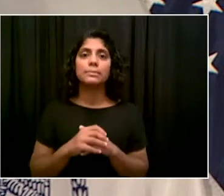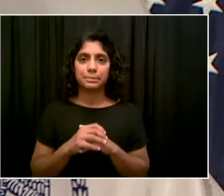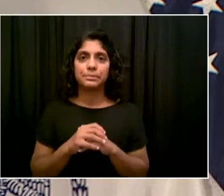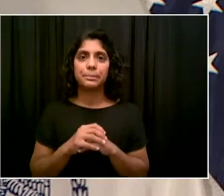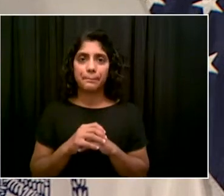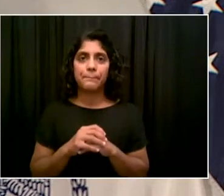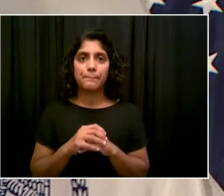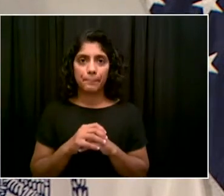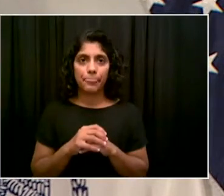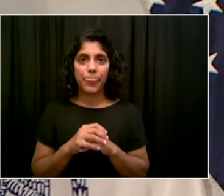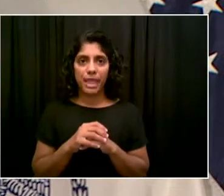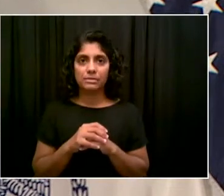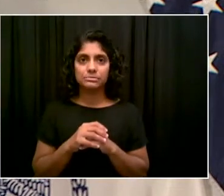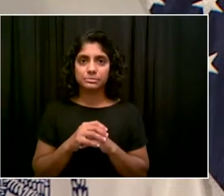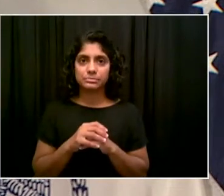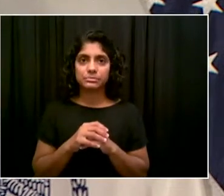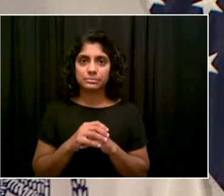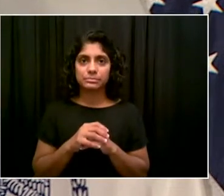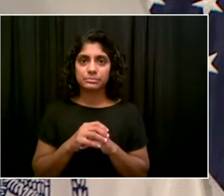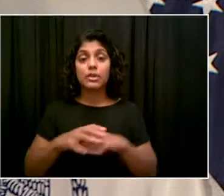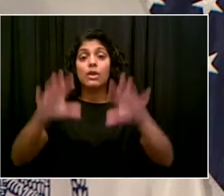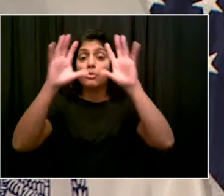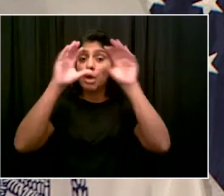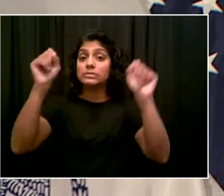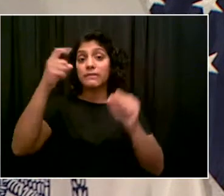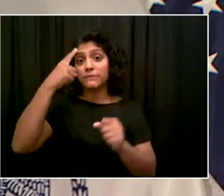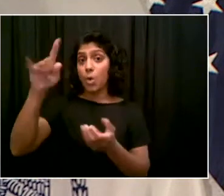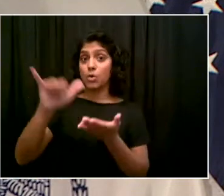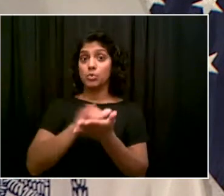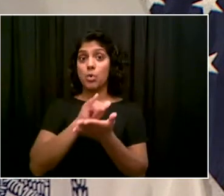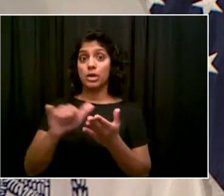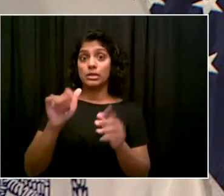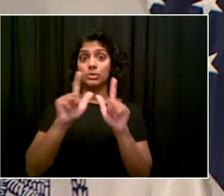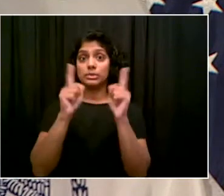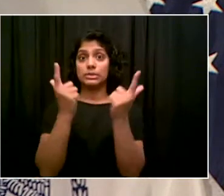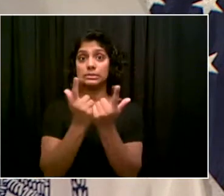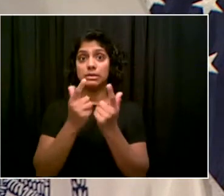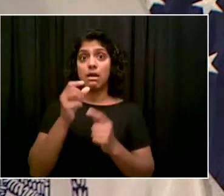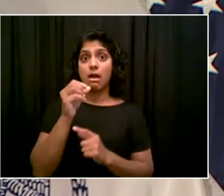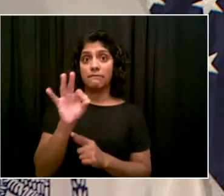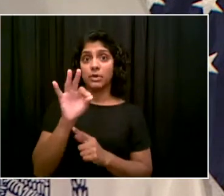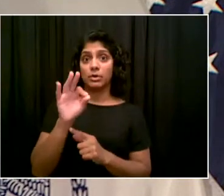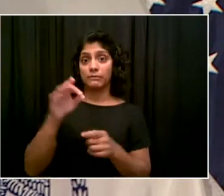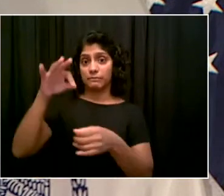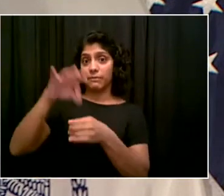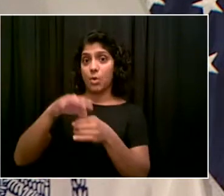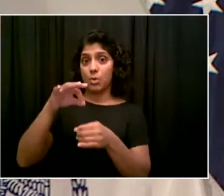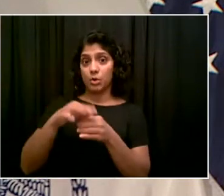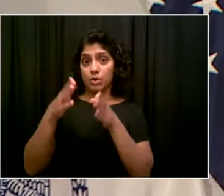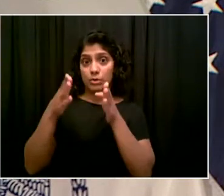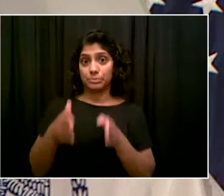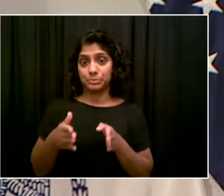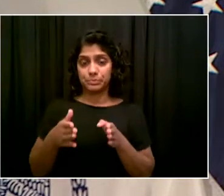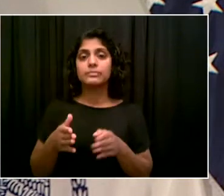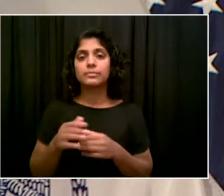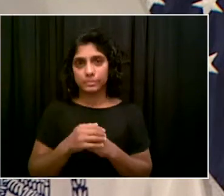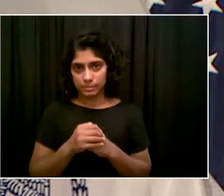BECAUSE OF IT. THE PRESIDENT OF THE NEW YORK